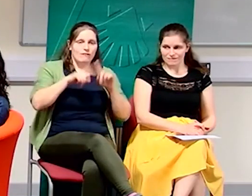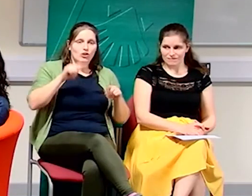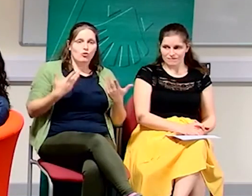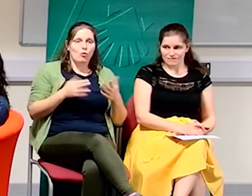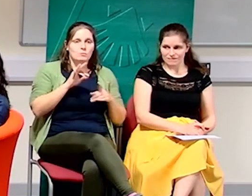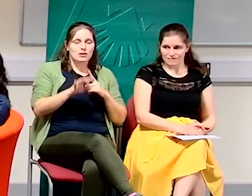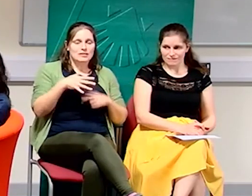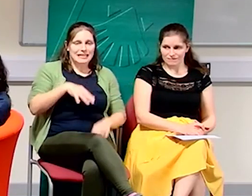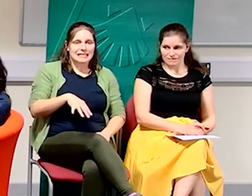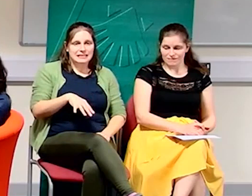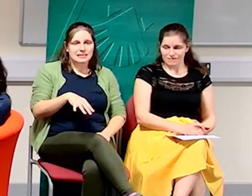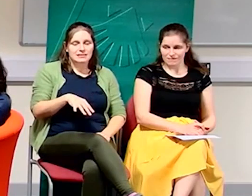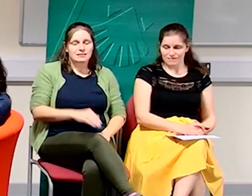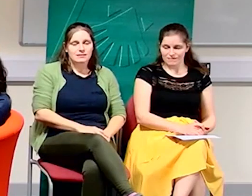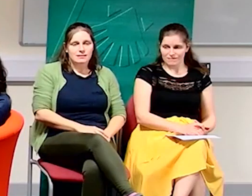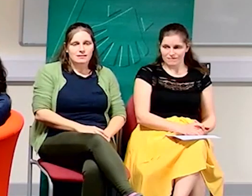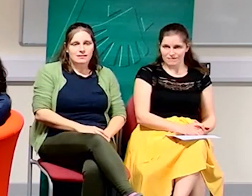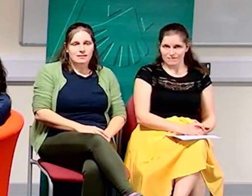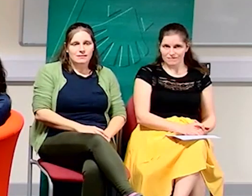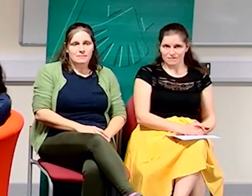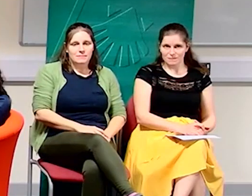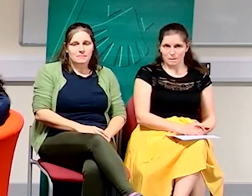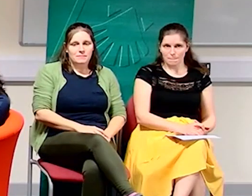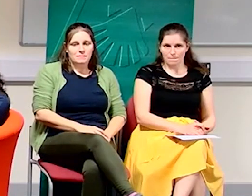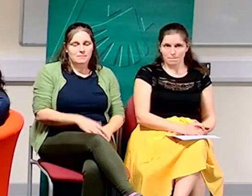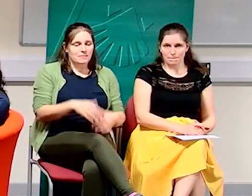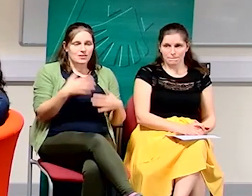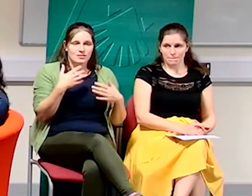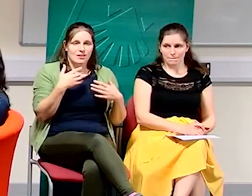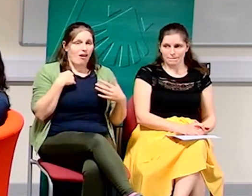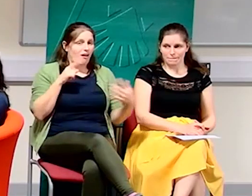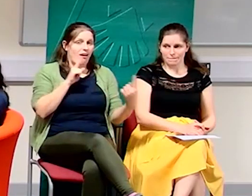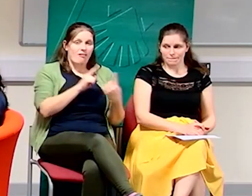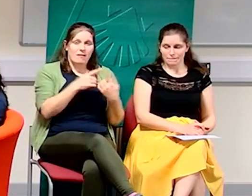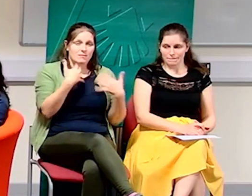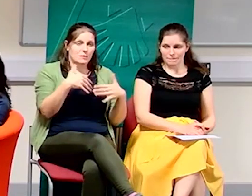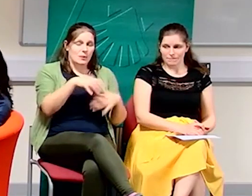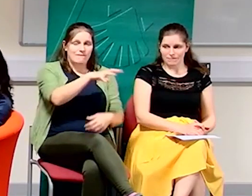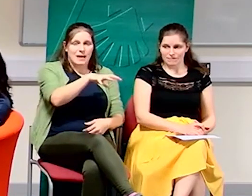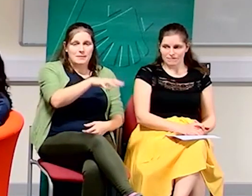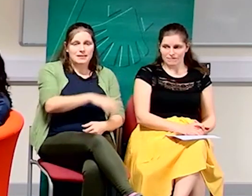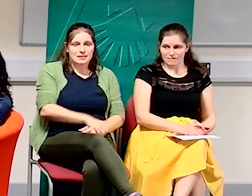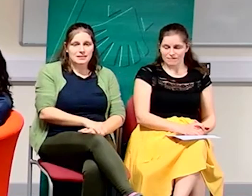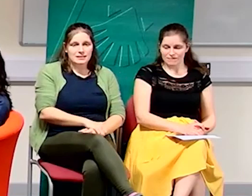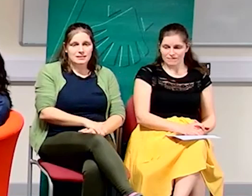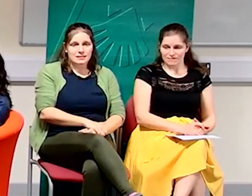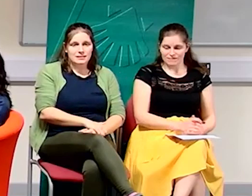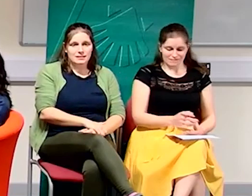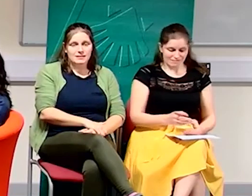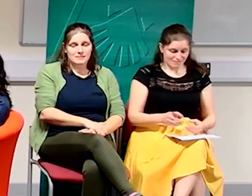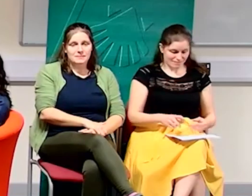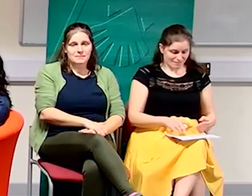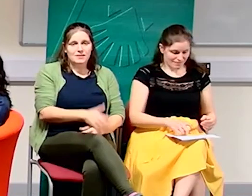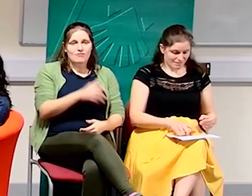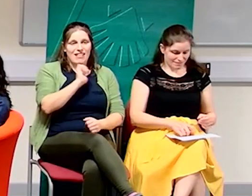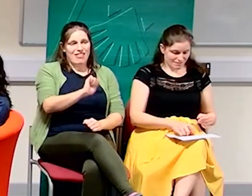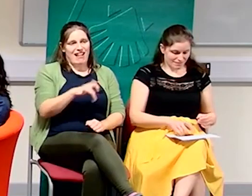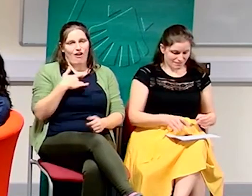yeah so um yeah just most amazing families changing lives um yeah um and I guess also